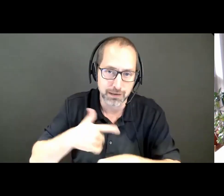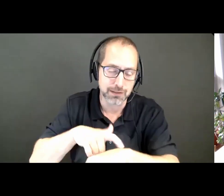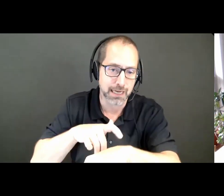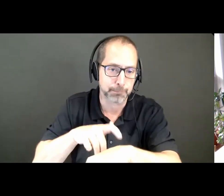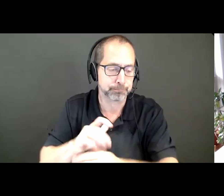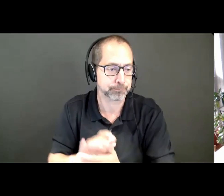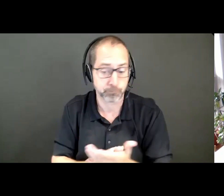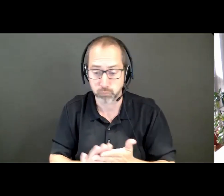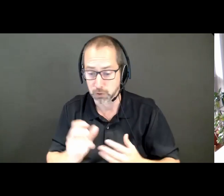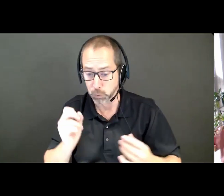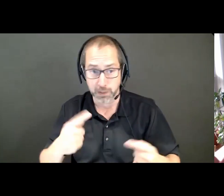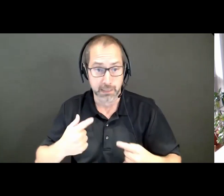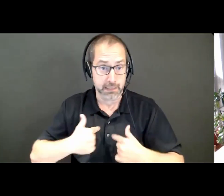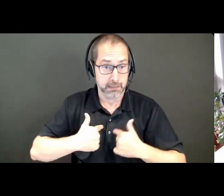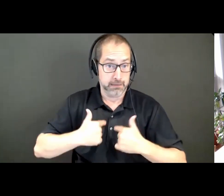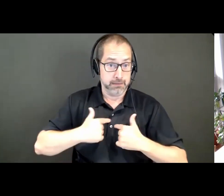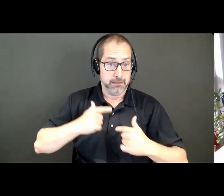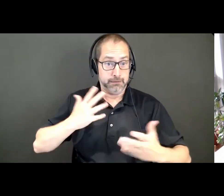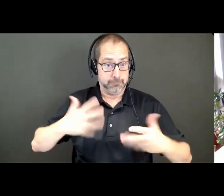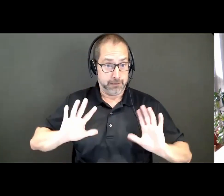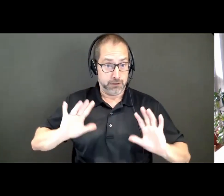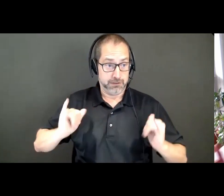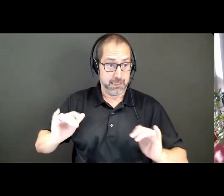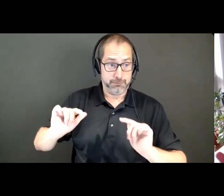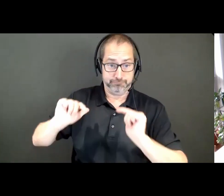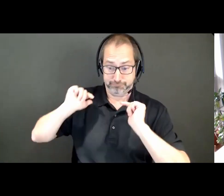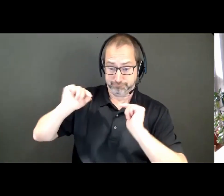That's it for me. If the speakers are ready, I am so grateful to them